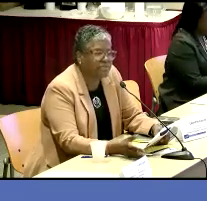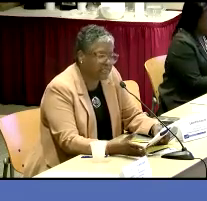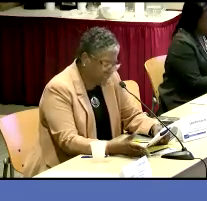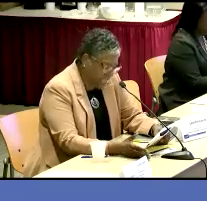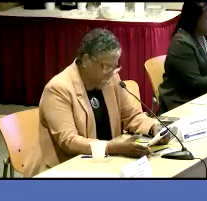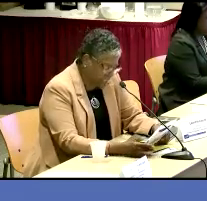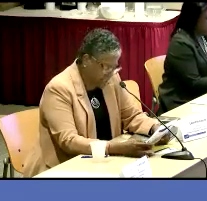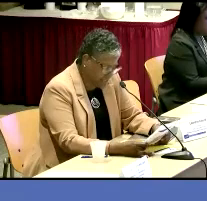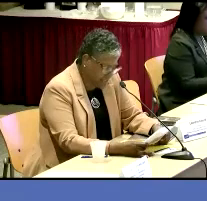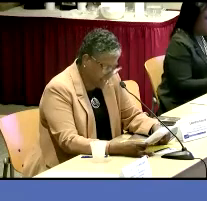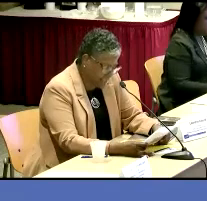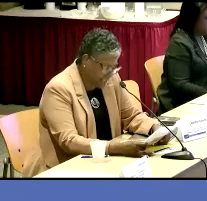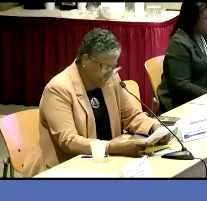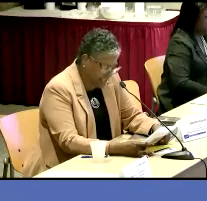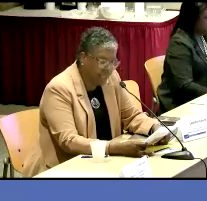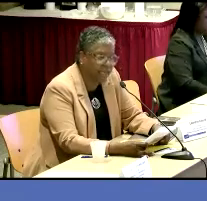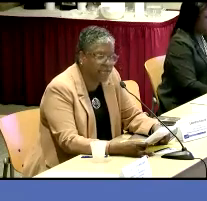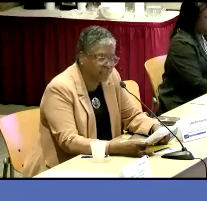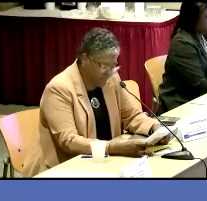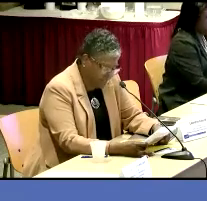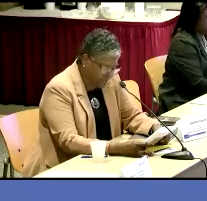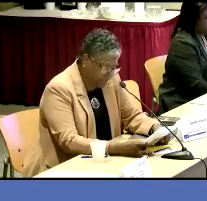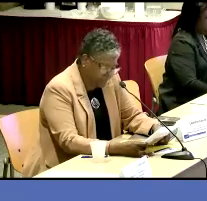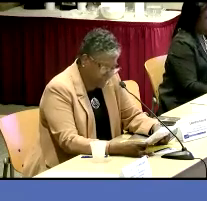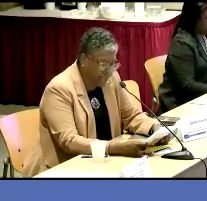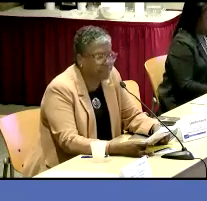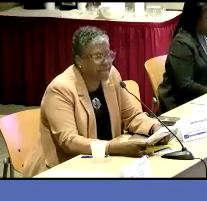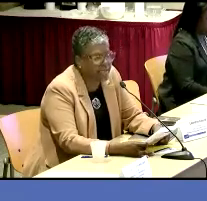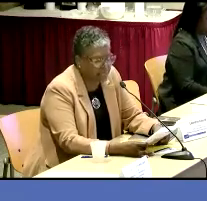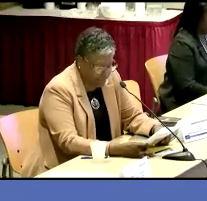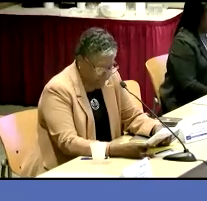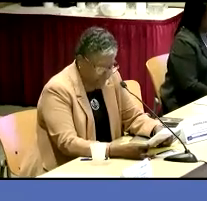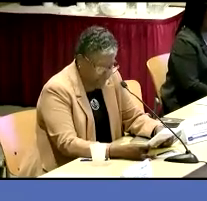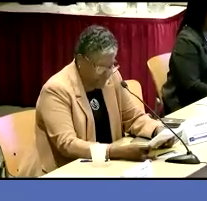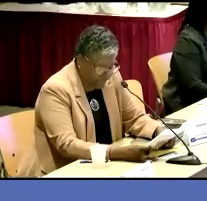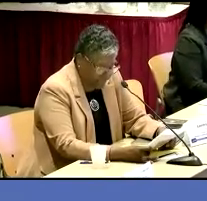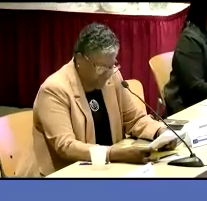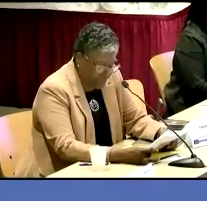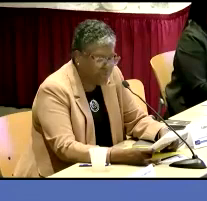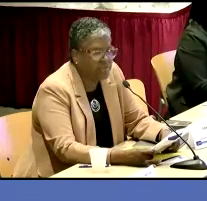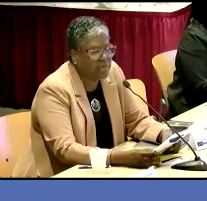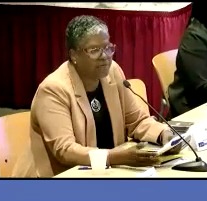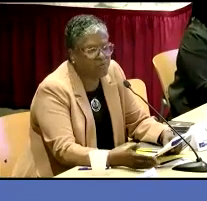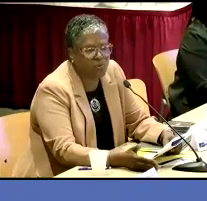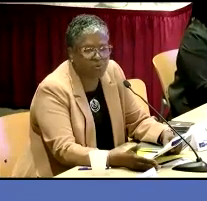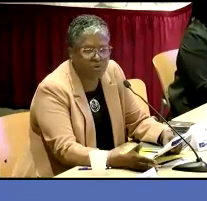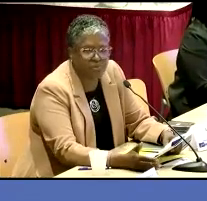During the last ACD meeting in November, I provided a brief overview of CORE,